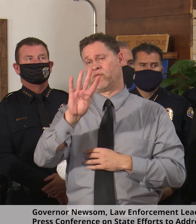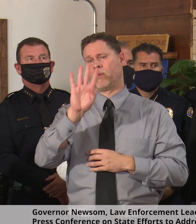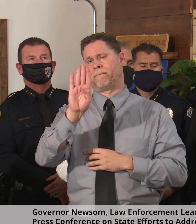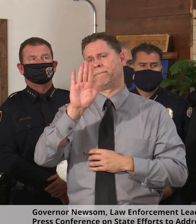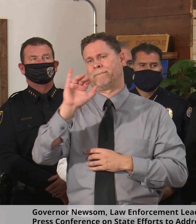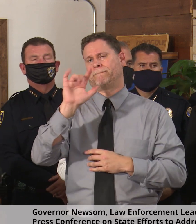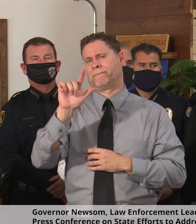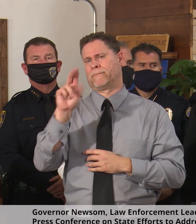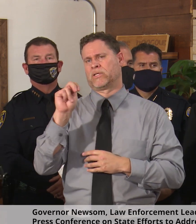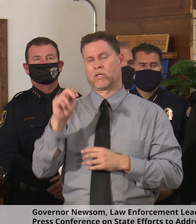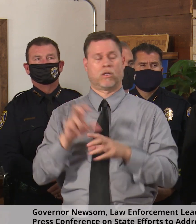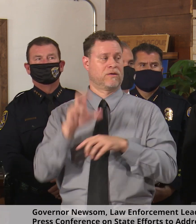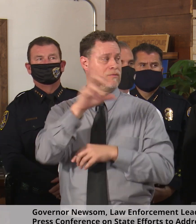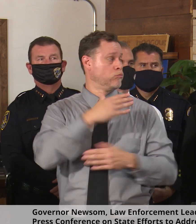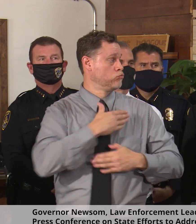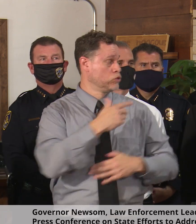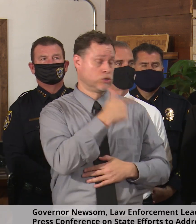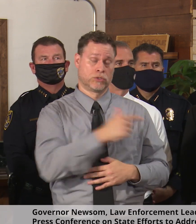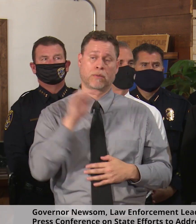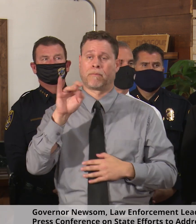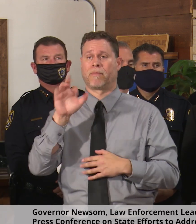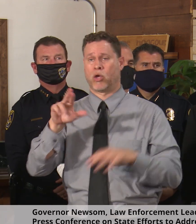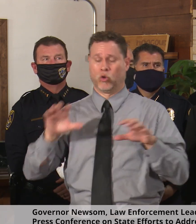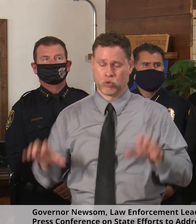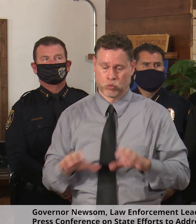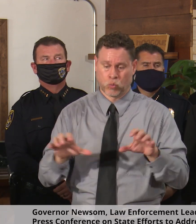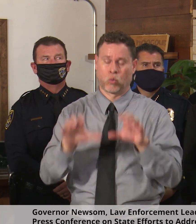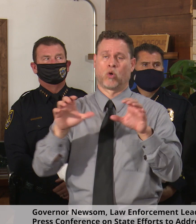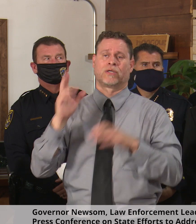investment and I appreciate mayor the work that you've done historically